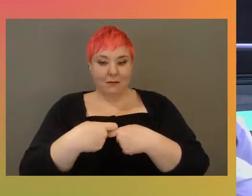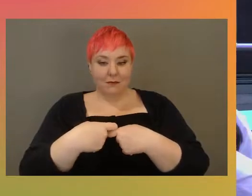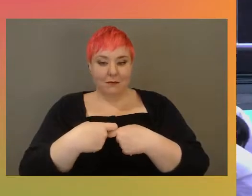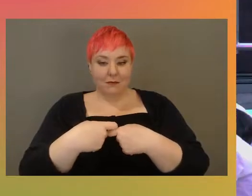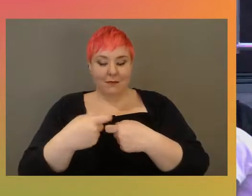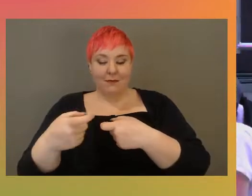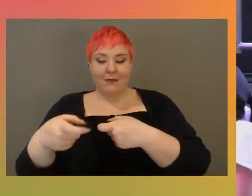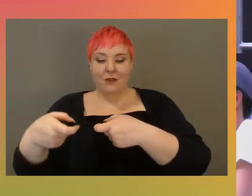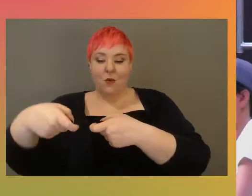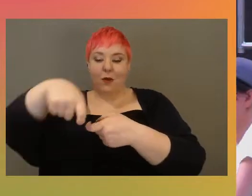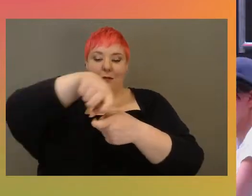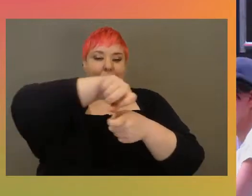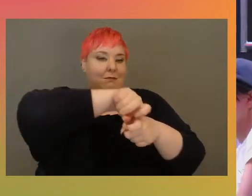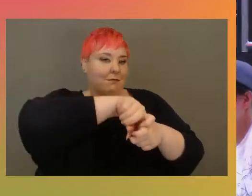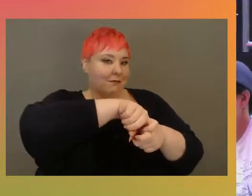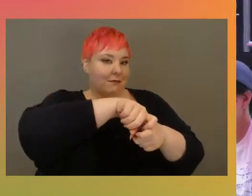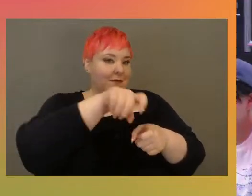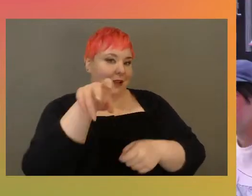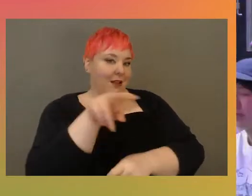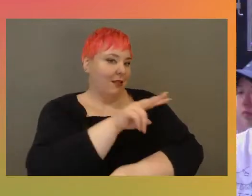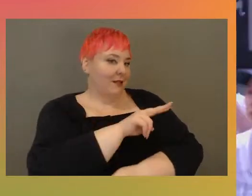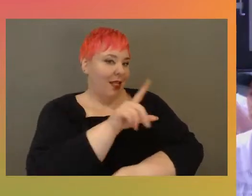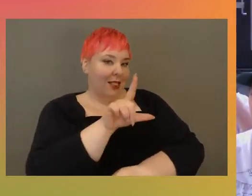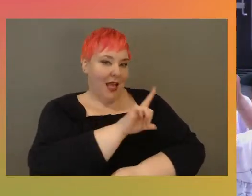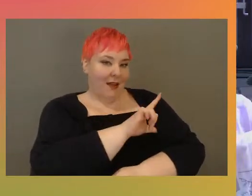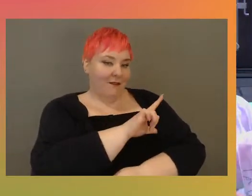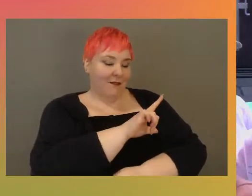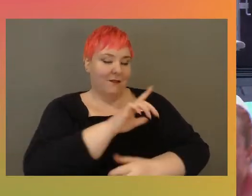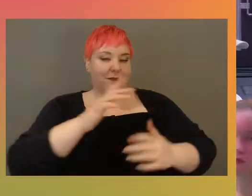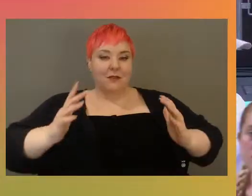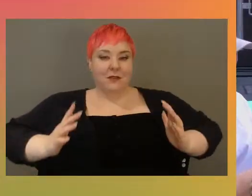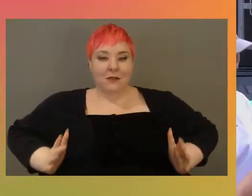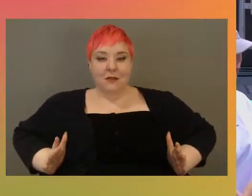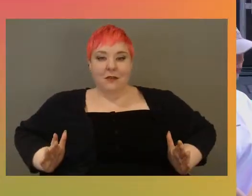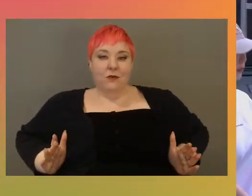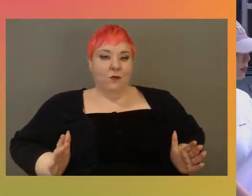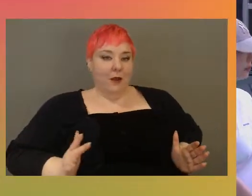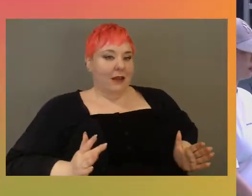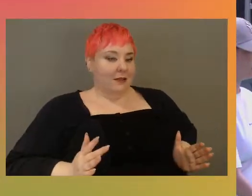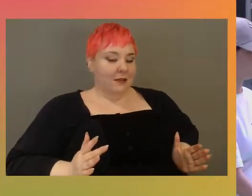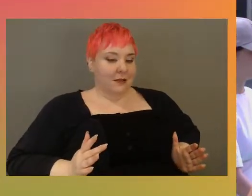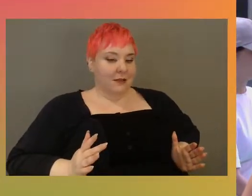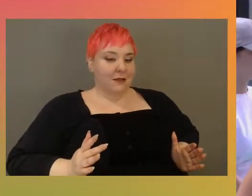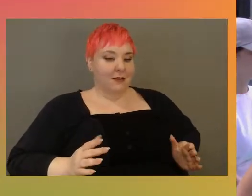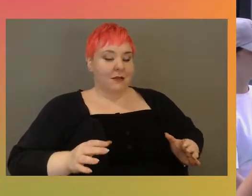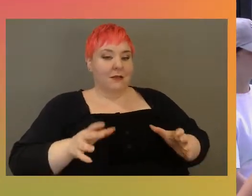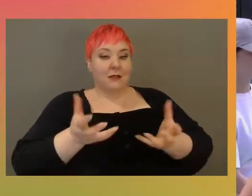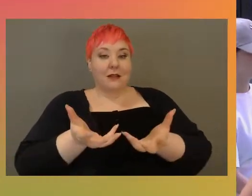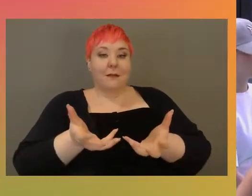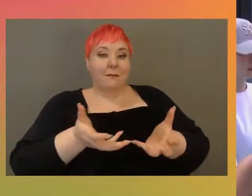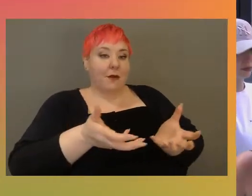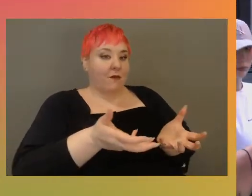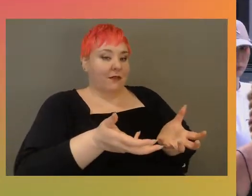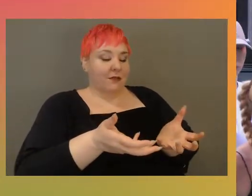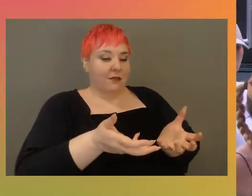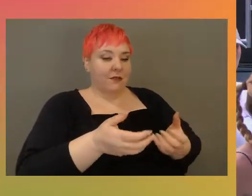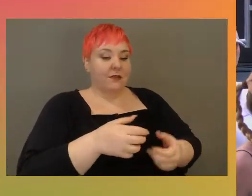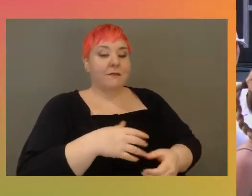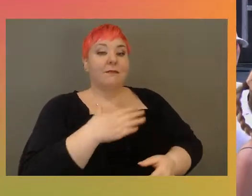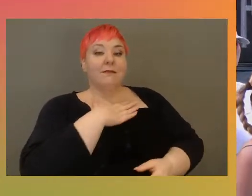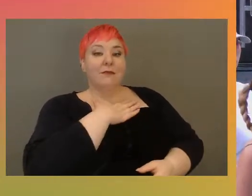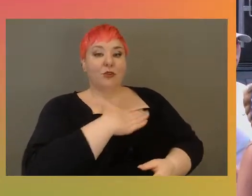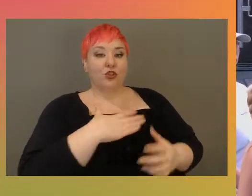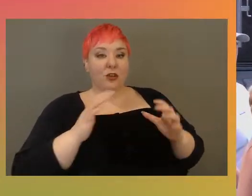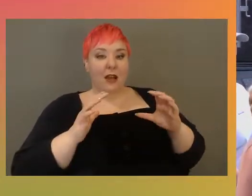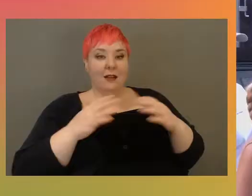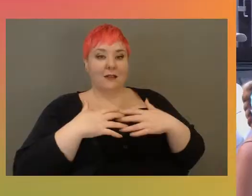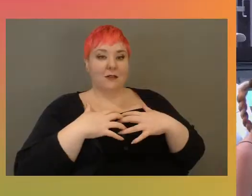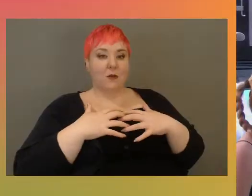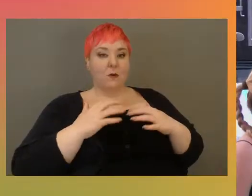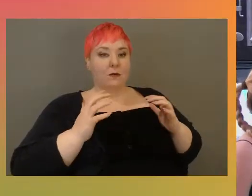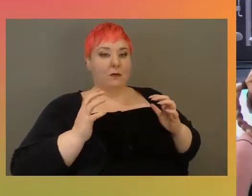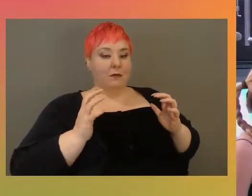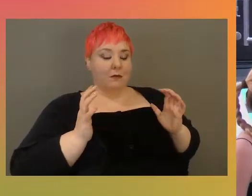OVER YOUR LEFT, AND TURN TO THE